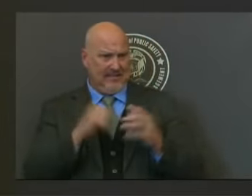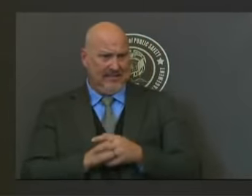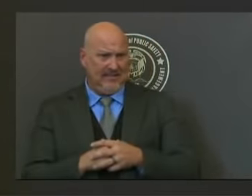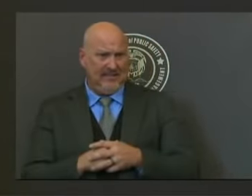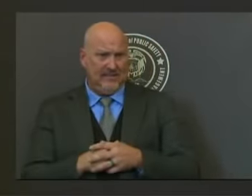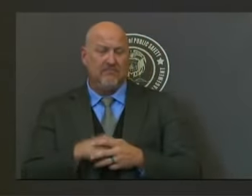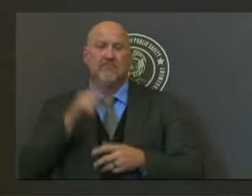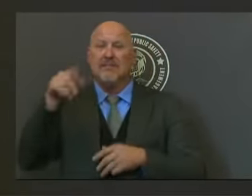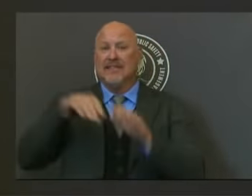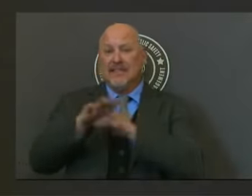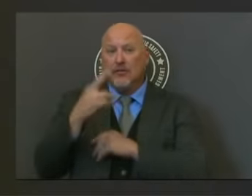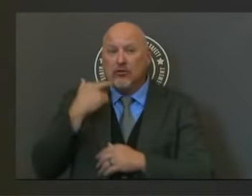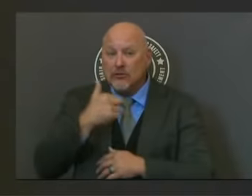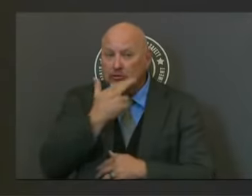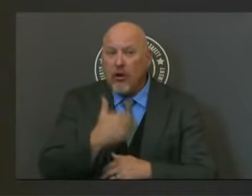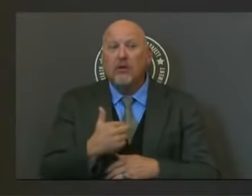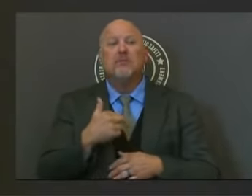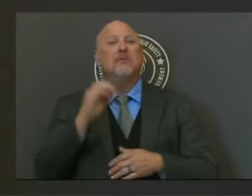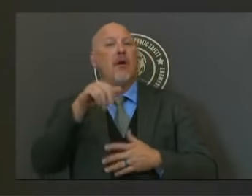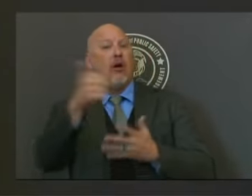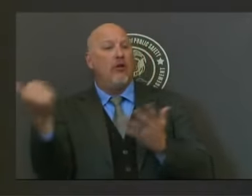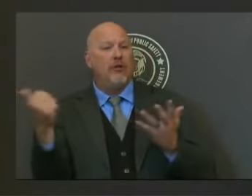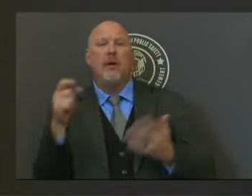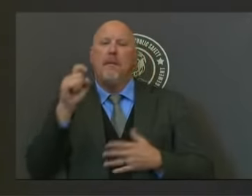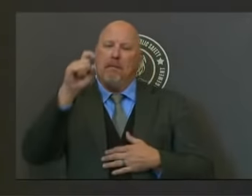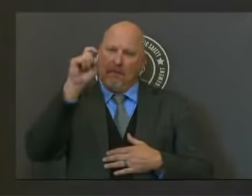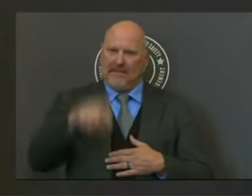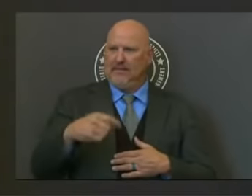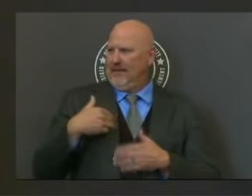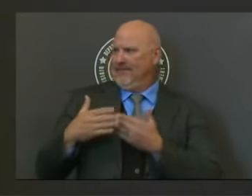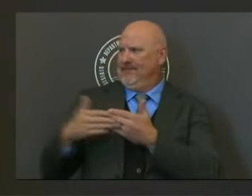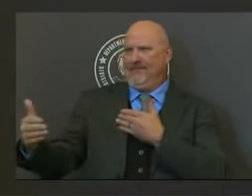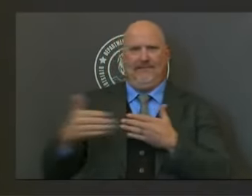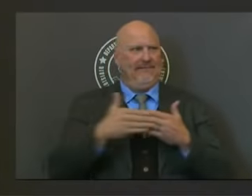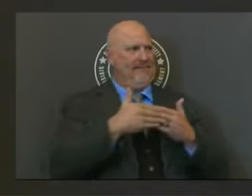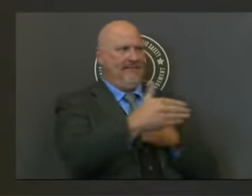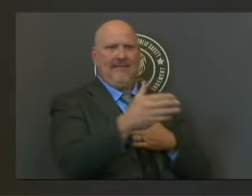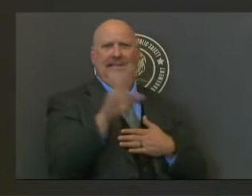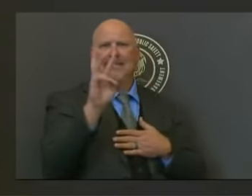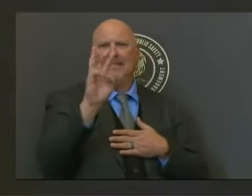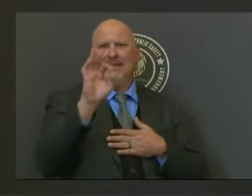in waiting and seating areas